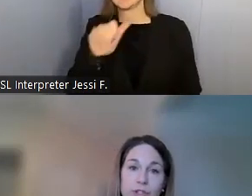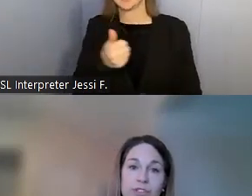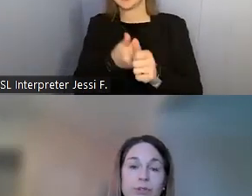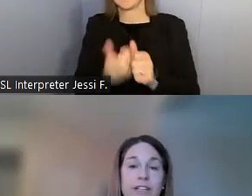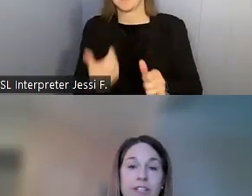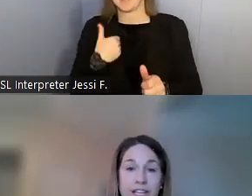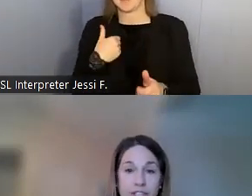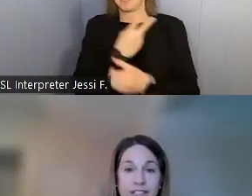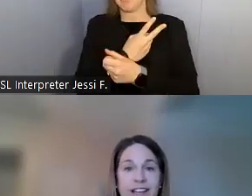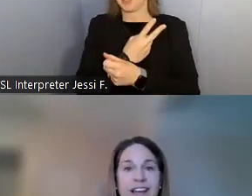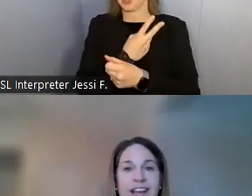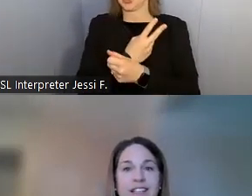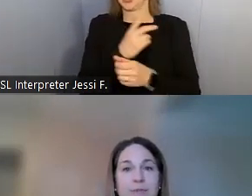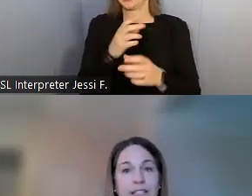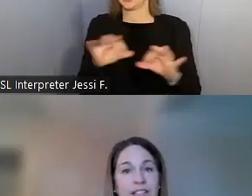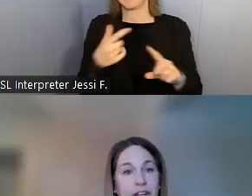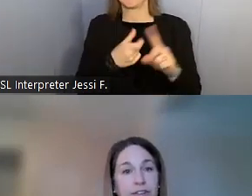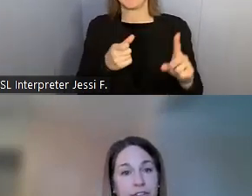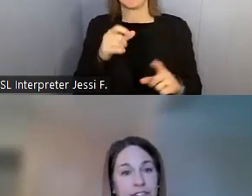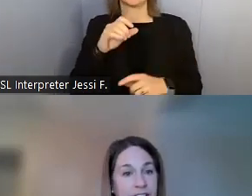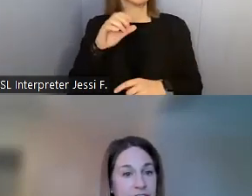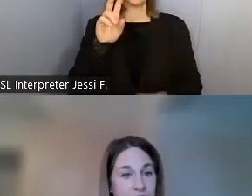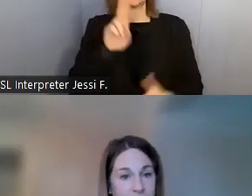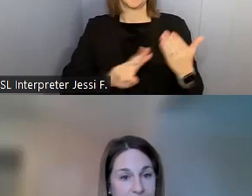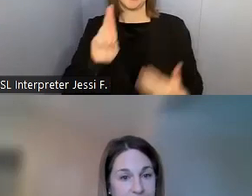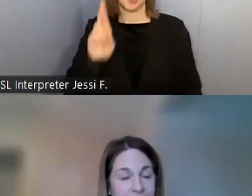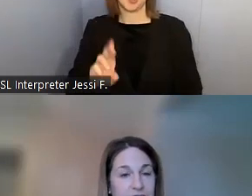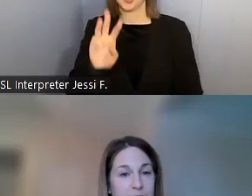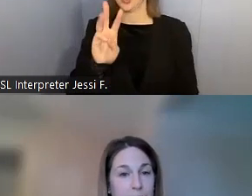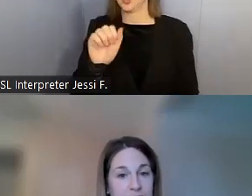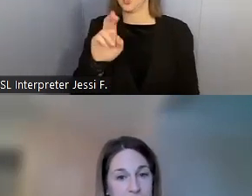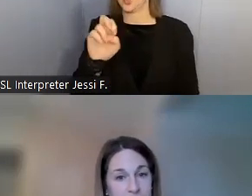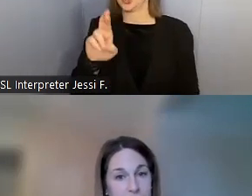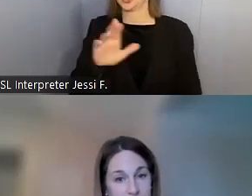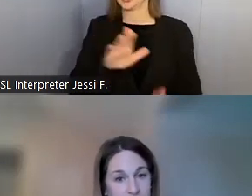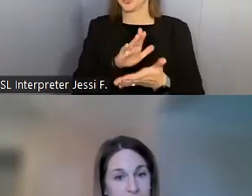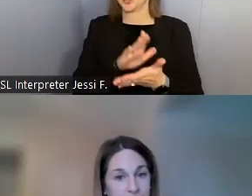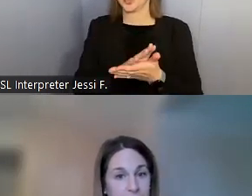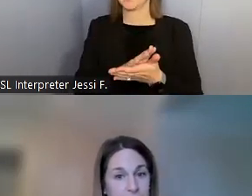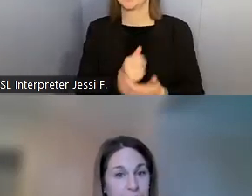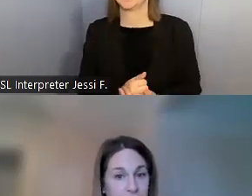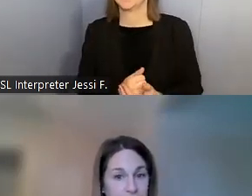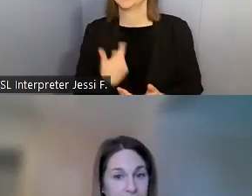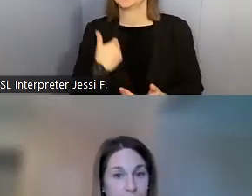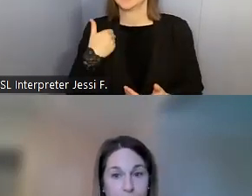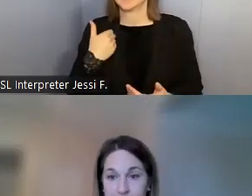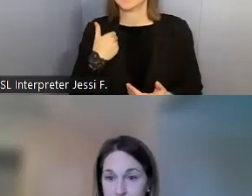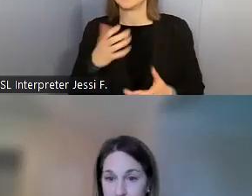Warner School of Education and is mental health first aid certified. She's a precision nutrition L2 certified master